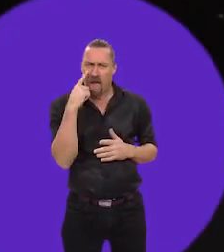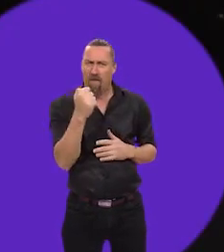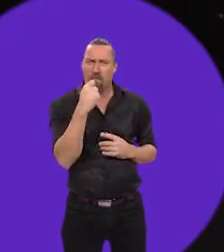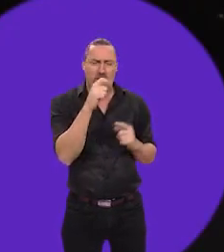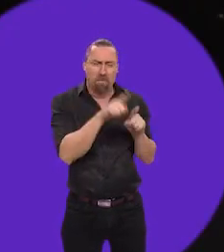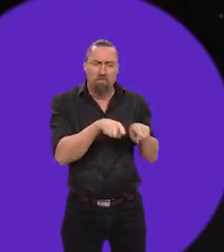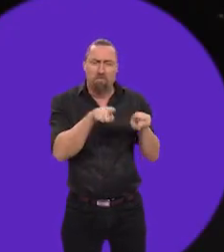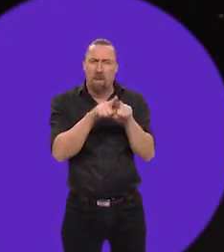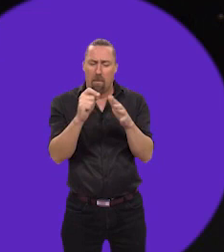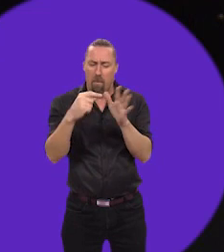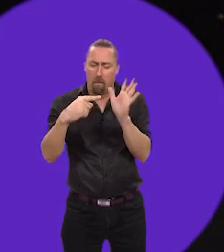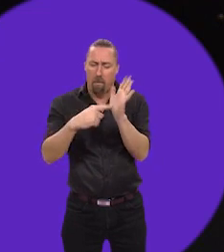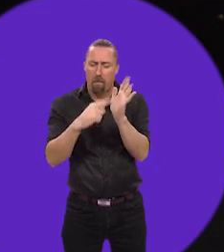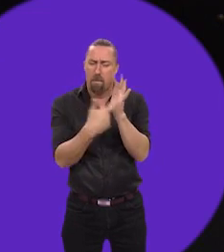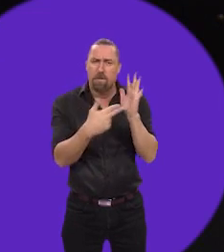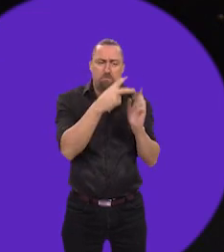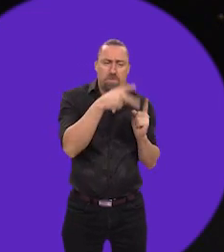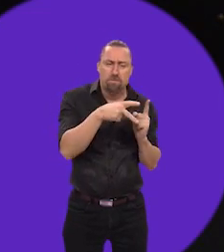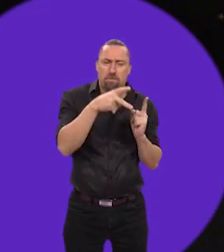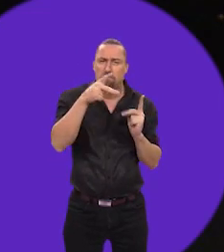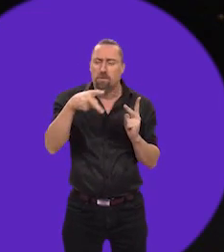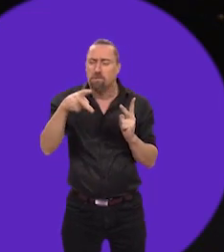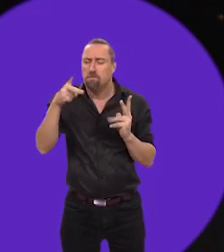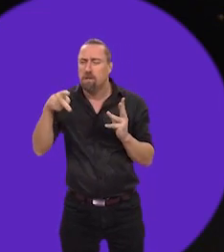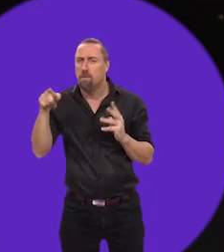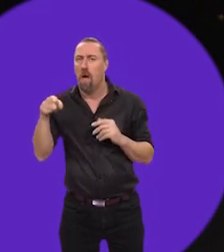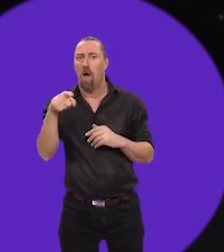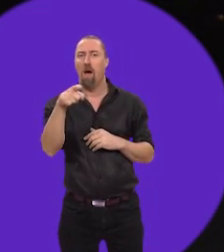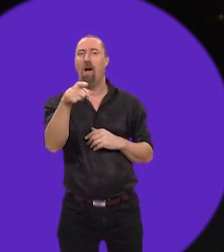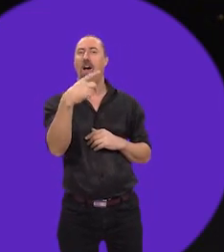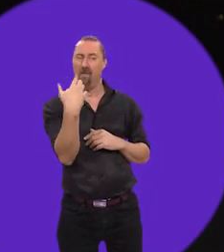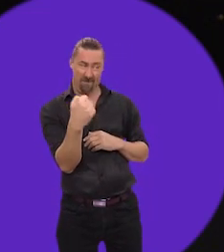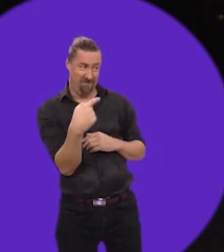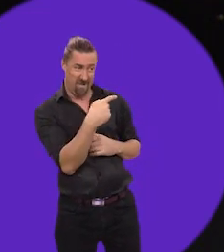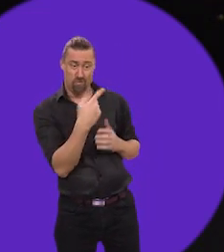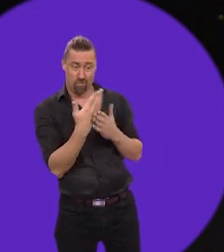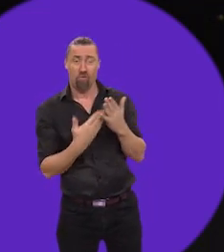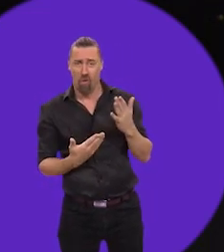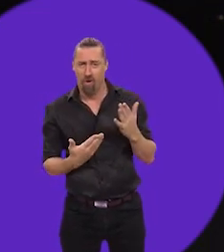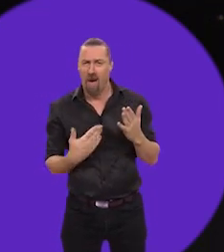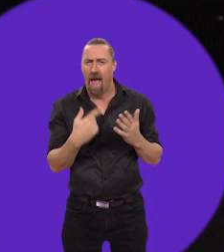You did? I did too. Patterns in stories can help us to predict what might happen next.